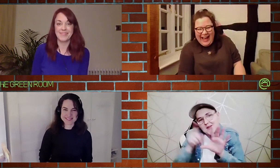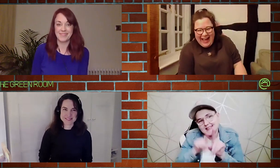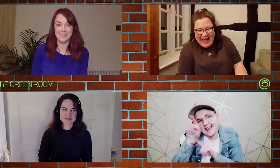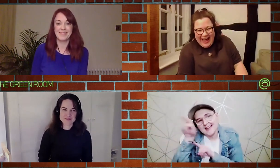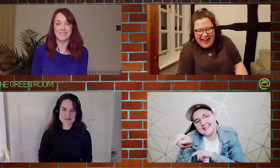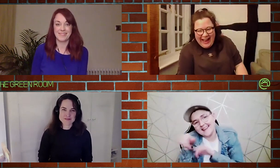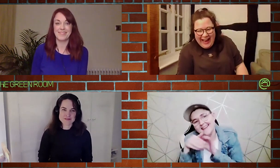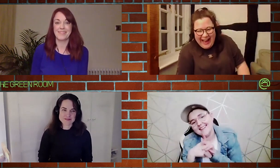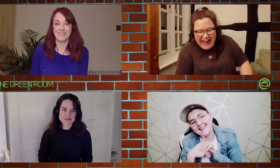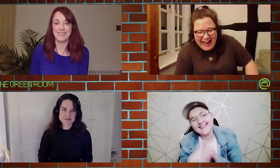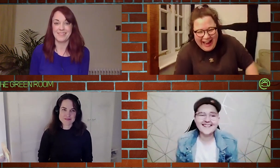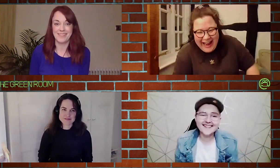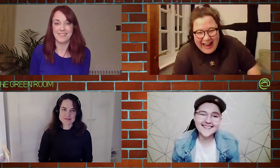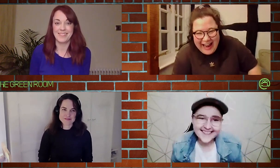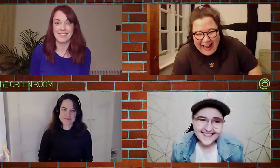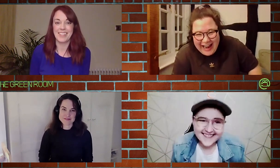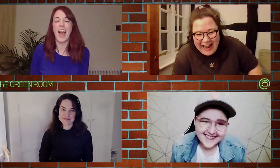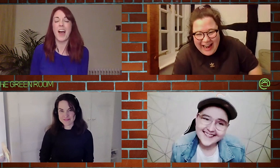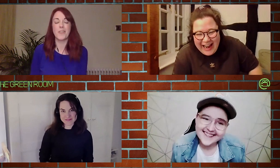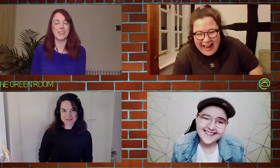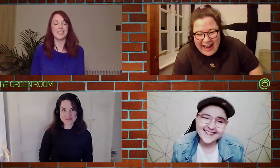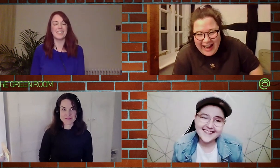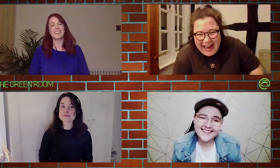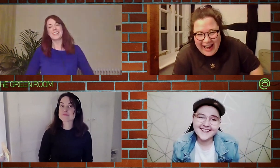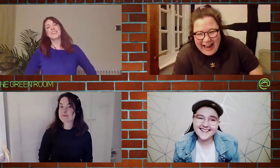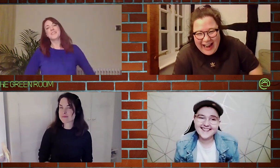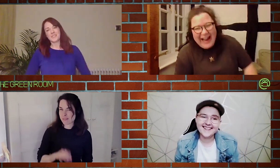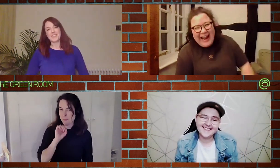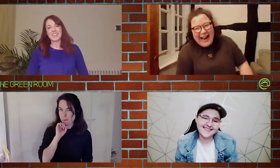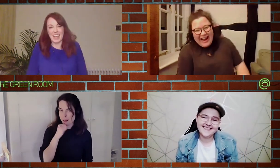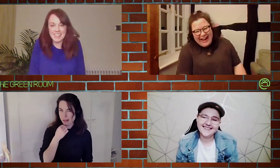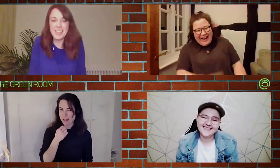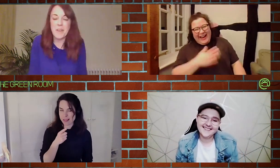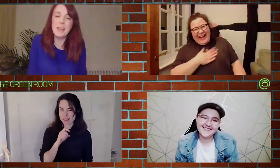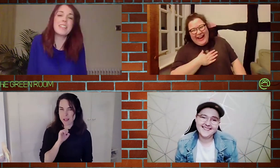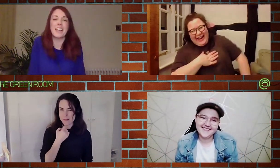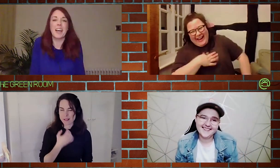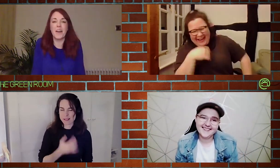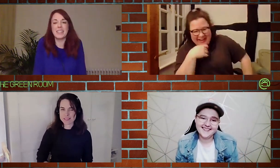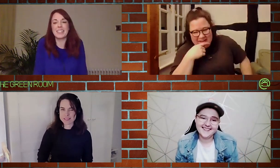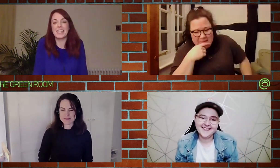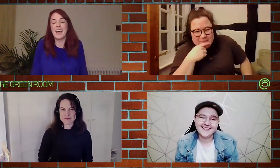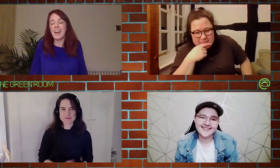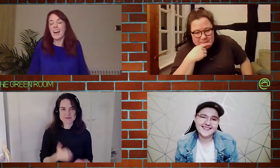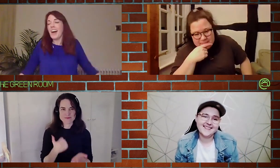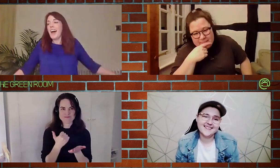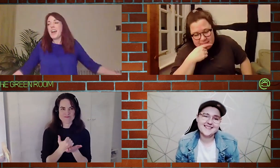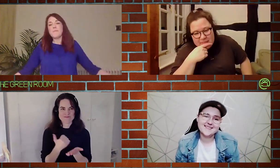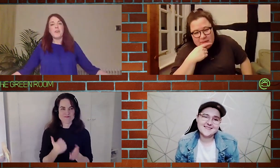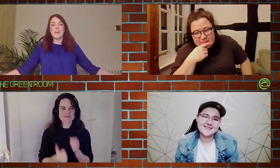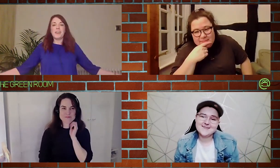maybe ask me in a few years and I might have a different answer. Yes. Amazing amazing.